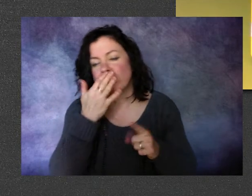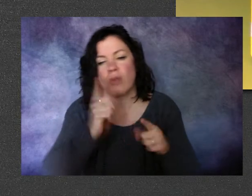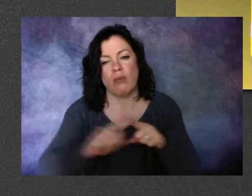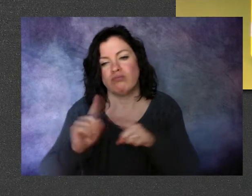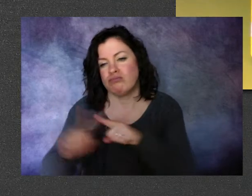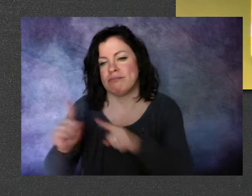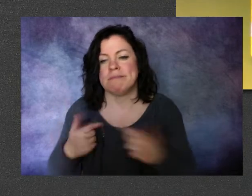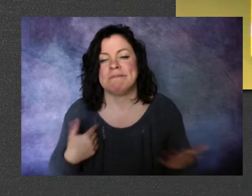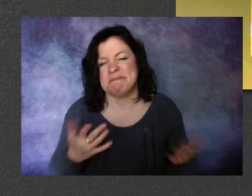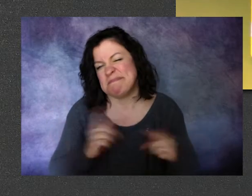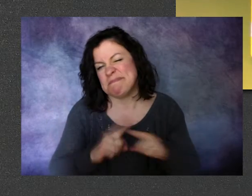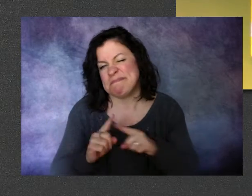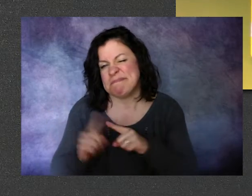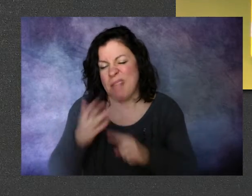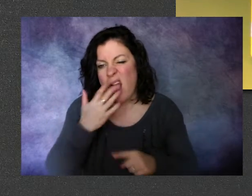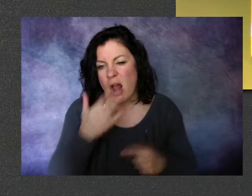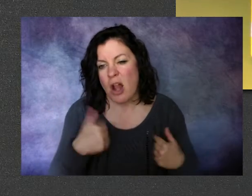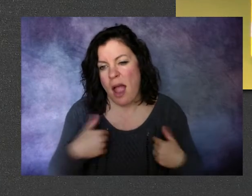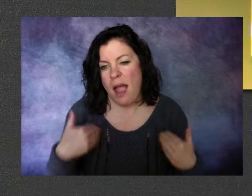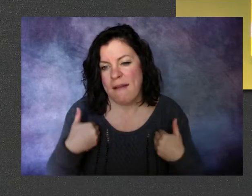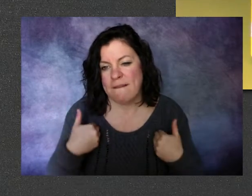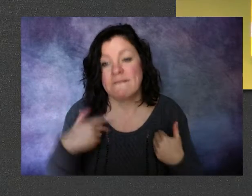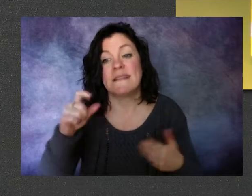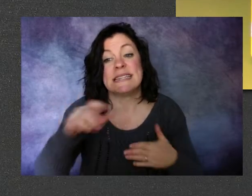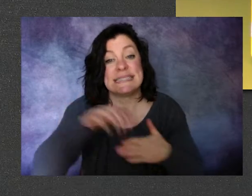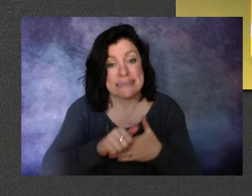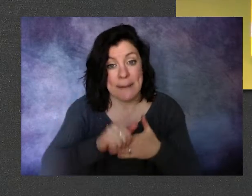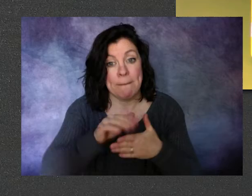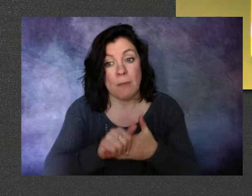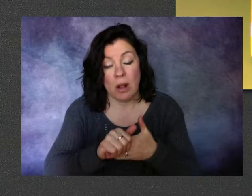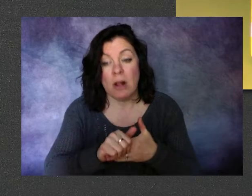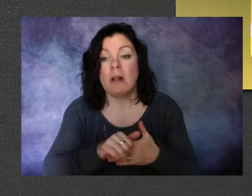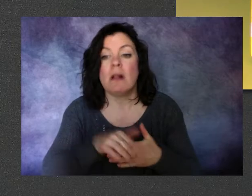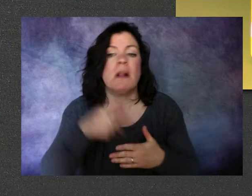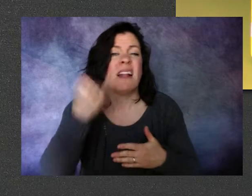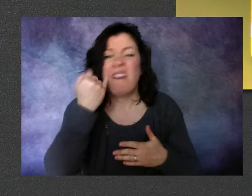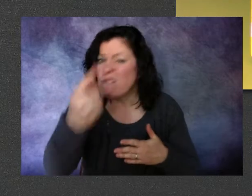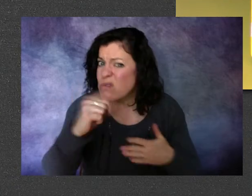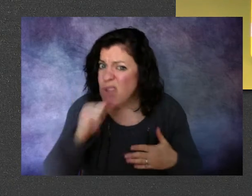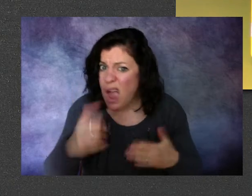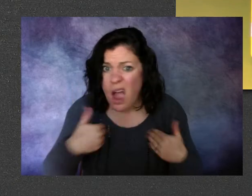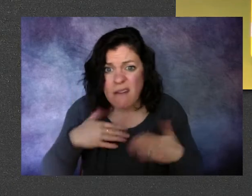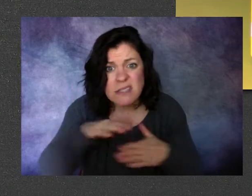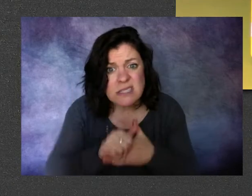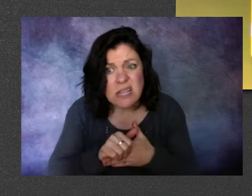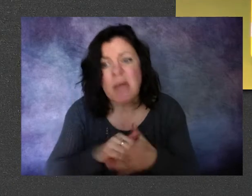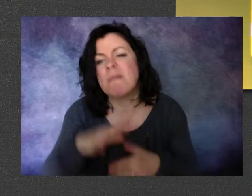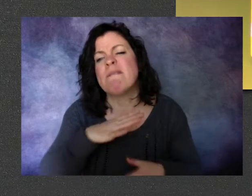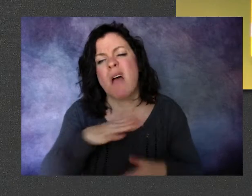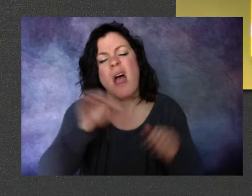I grabbed some markers. I grabbed a stapler, but if you don't have a stapler,